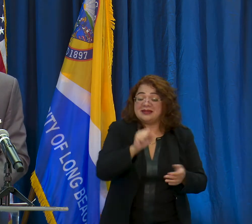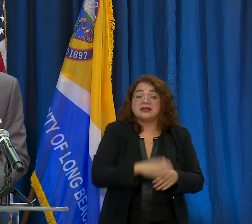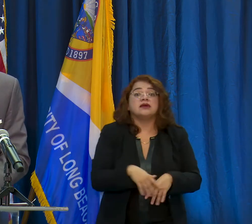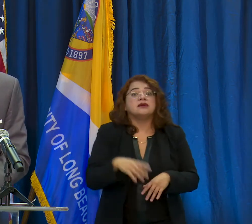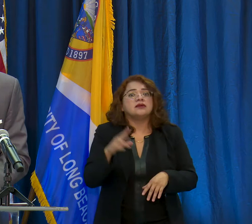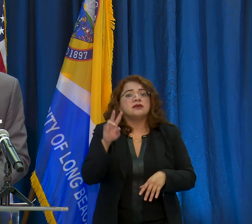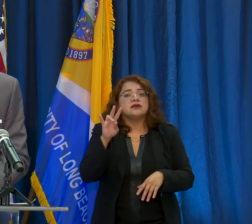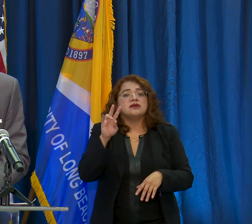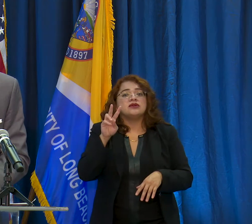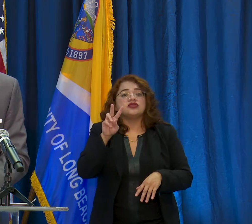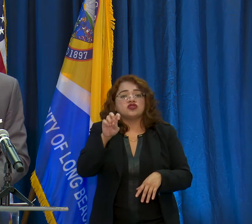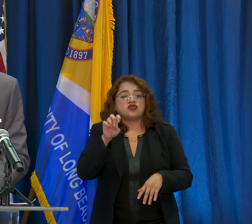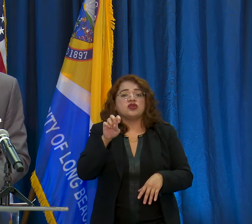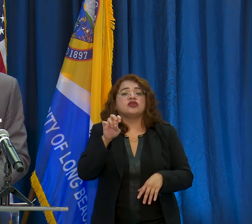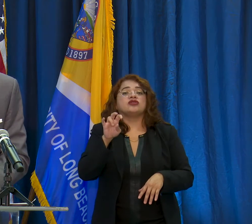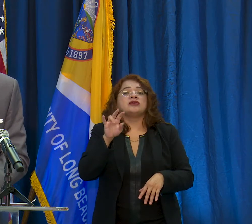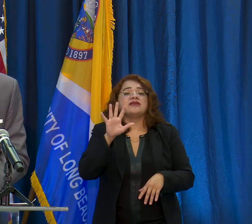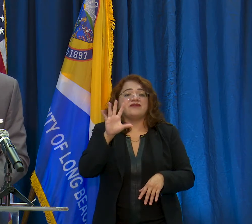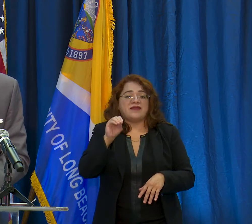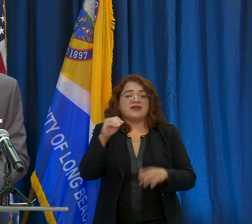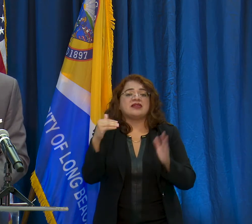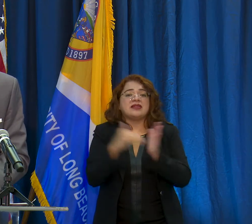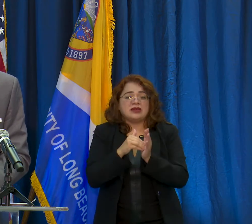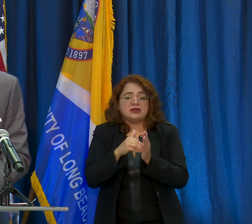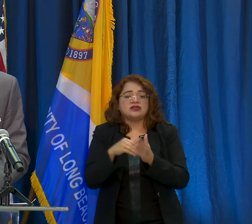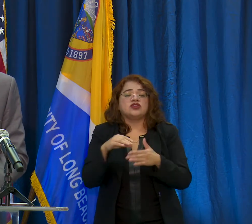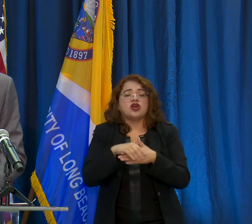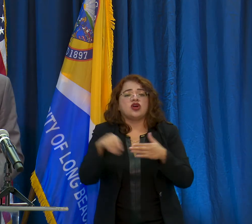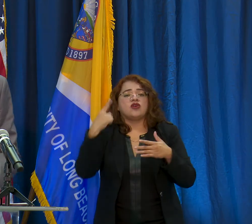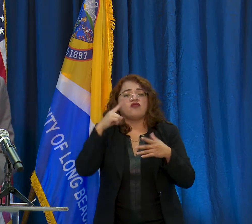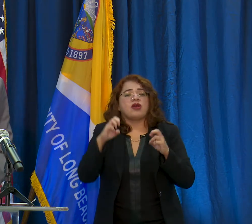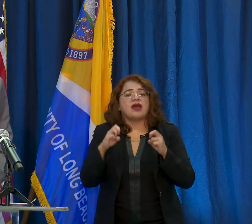to provide educational materials and outreach about programs for small